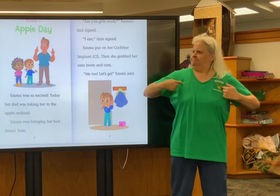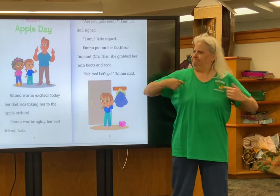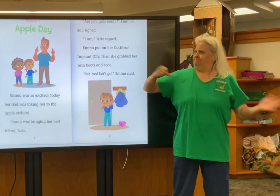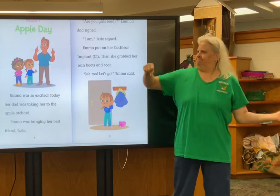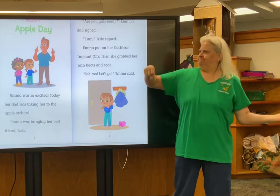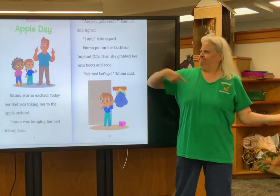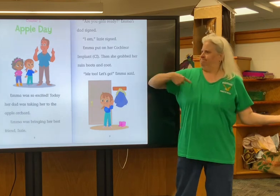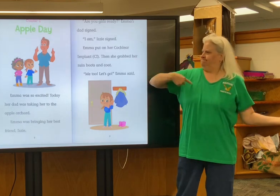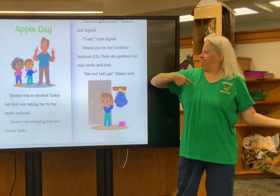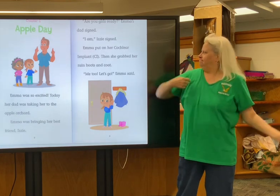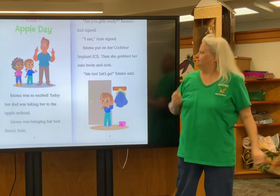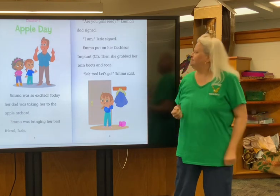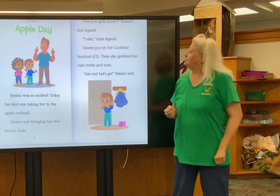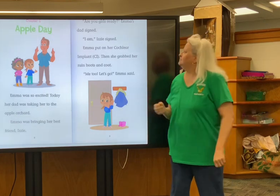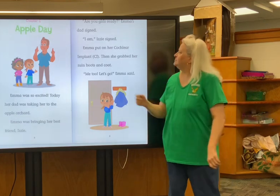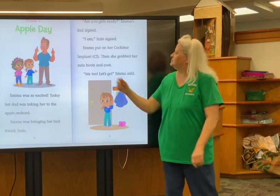"I am," Izzie signed.